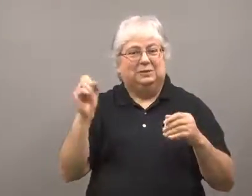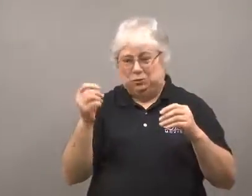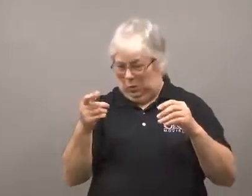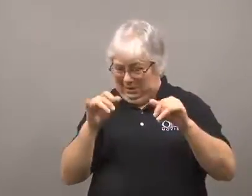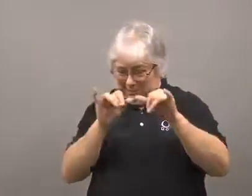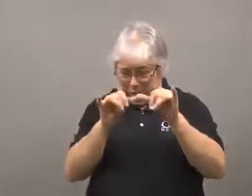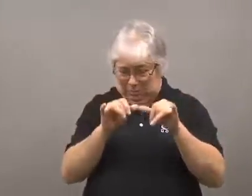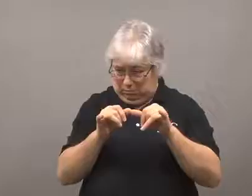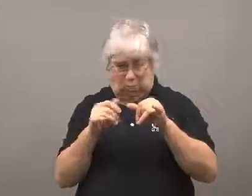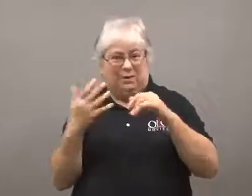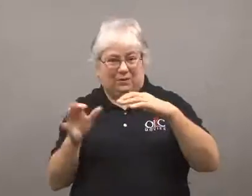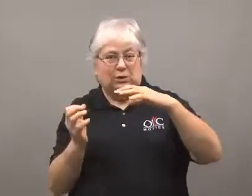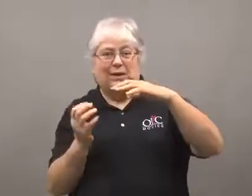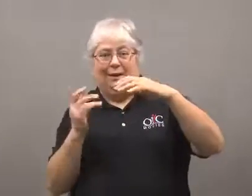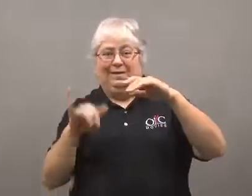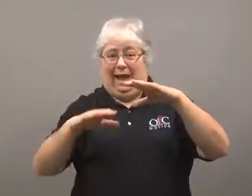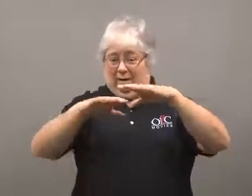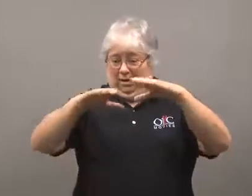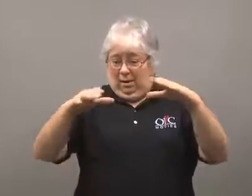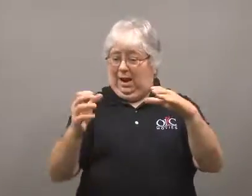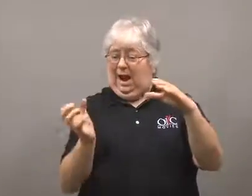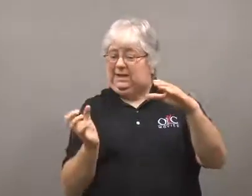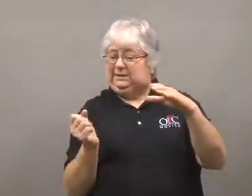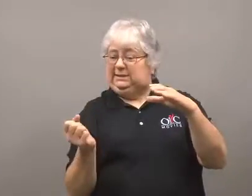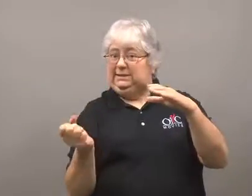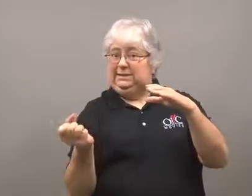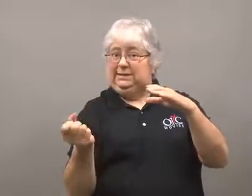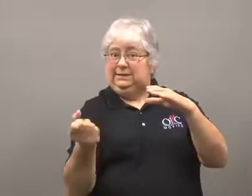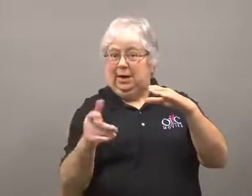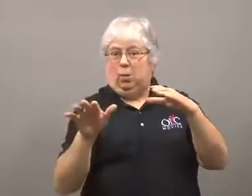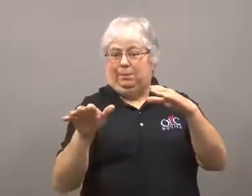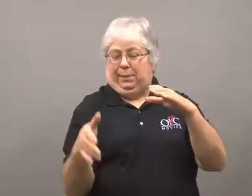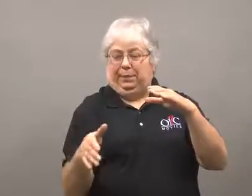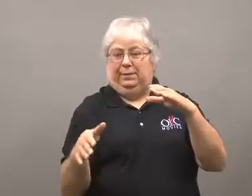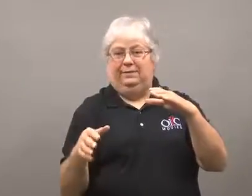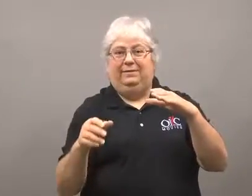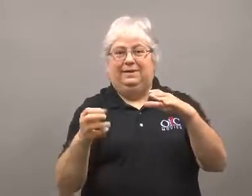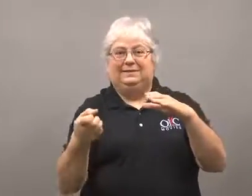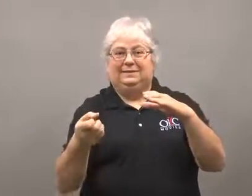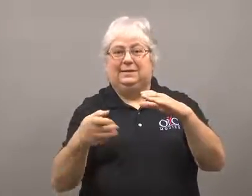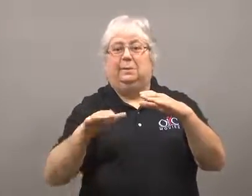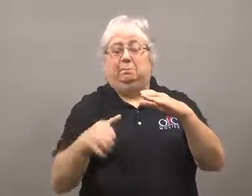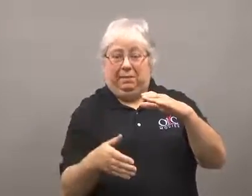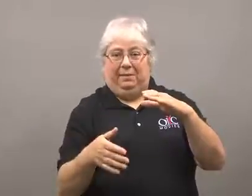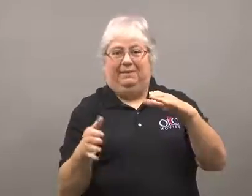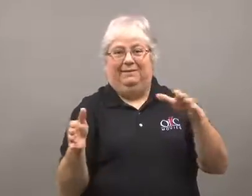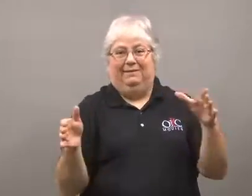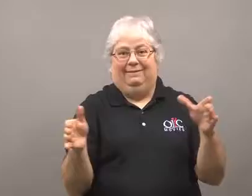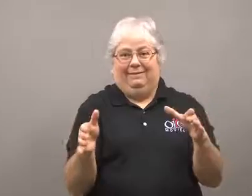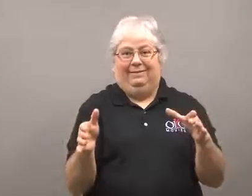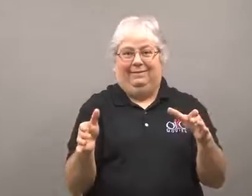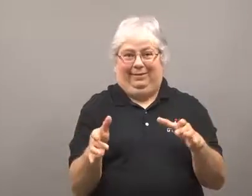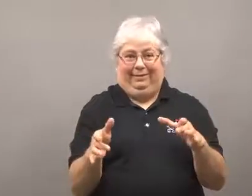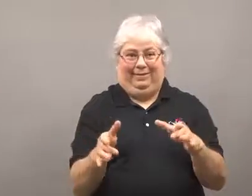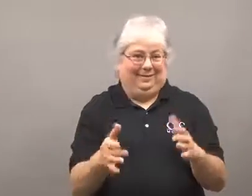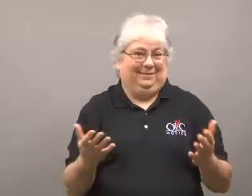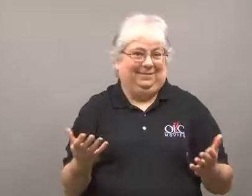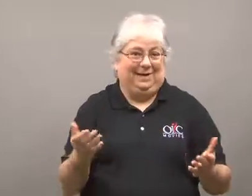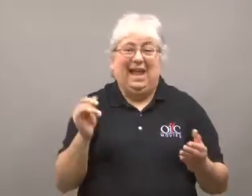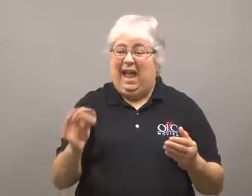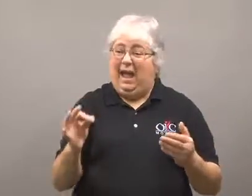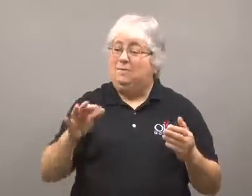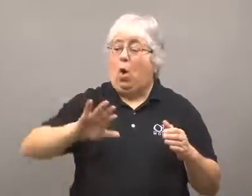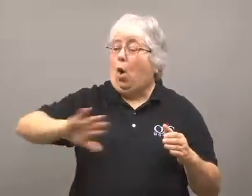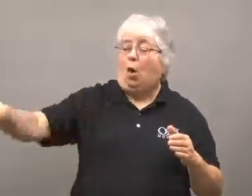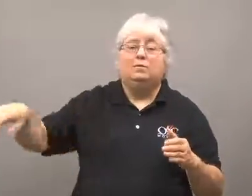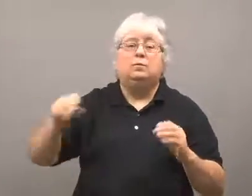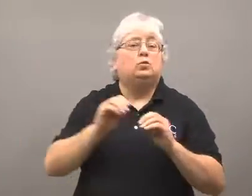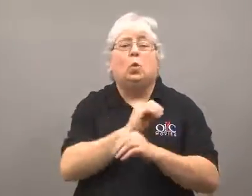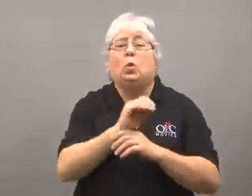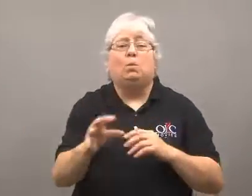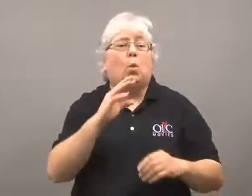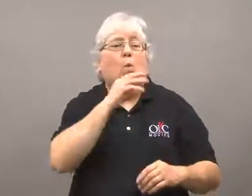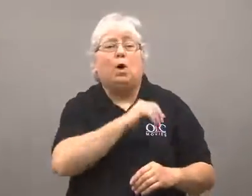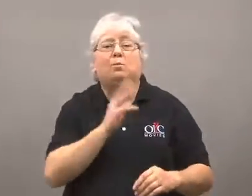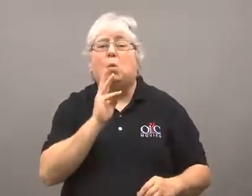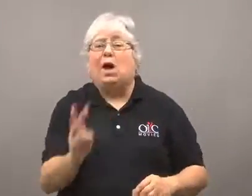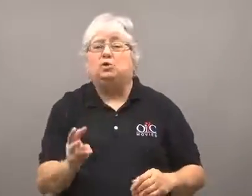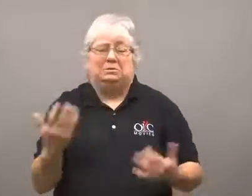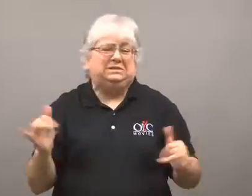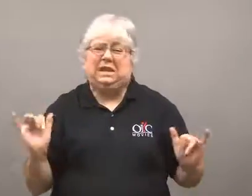As warm water under the ice cap spreads, chunks break off, and it snowballs.